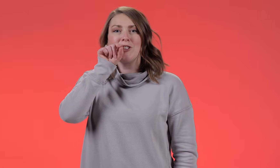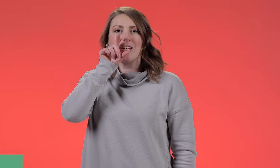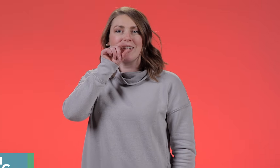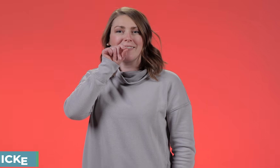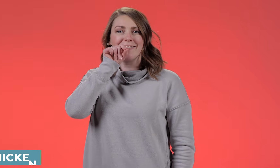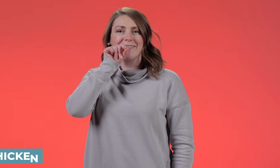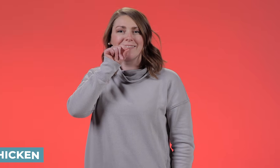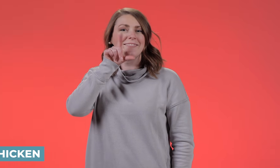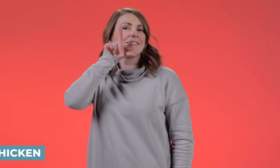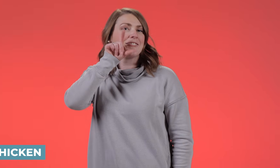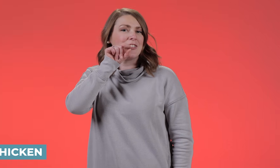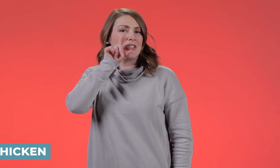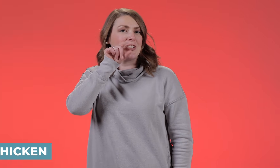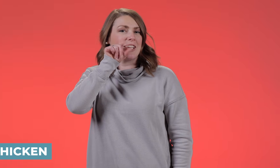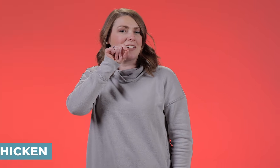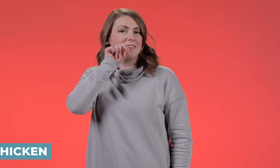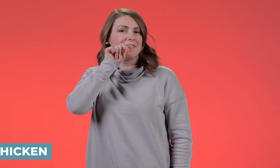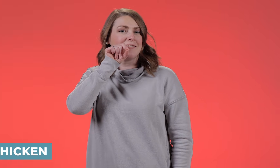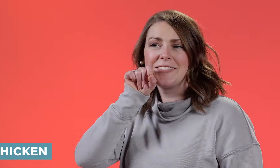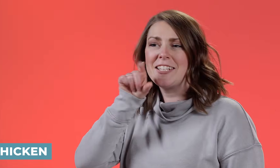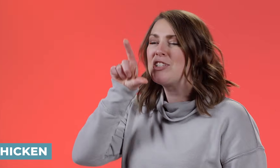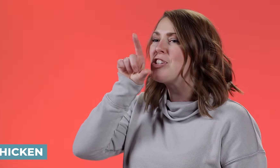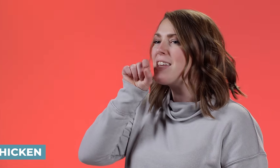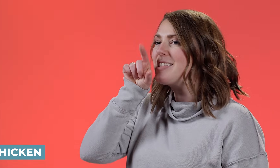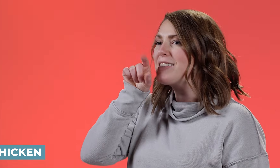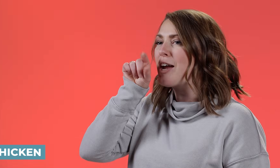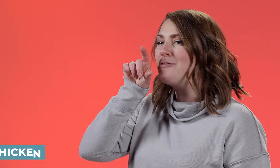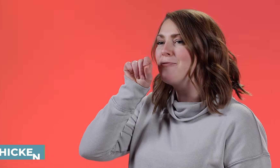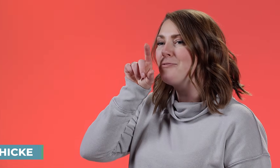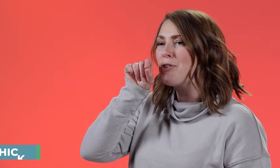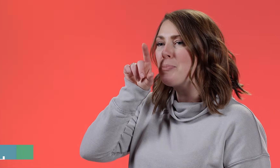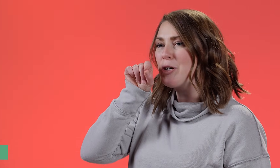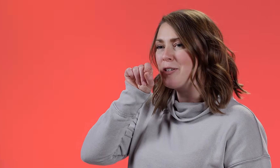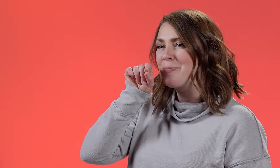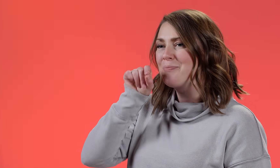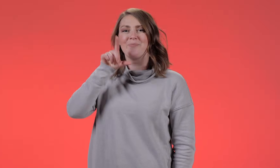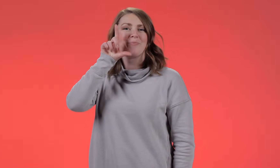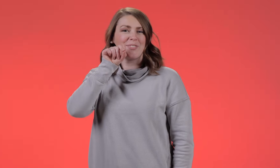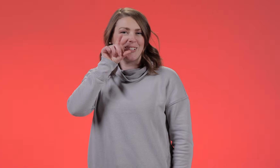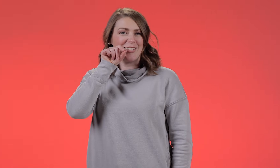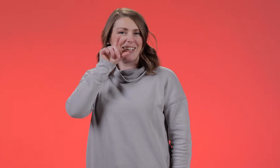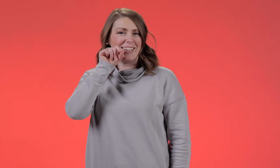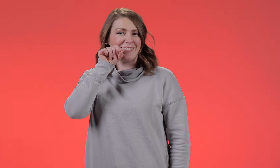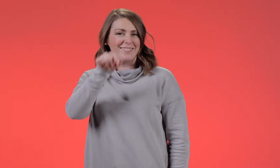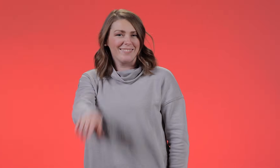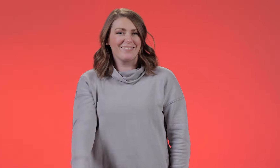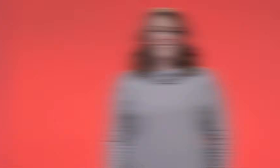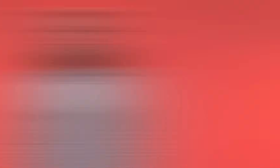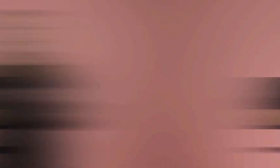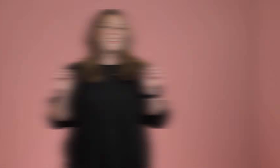Chicken. It's just like the sign for bird. Chicken.